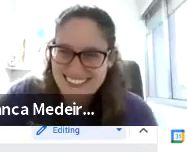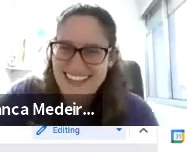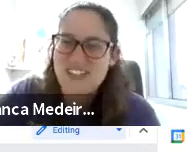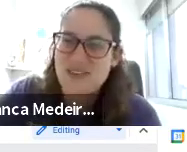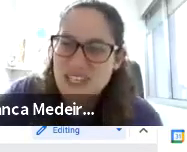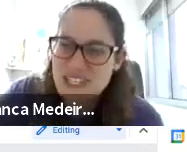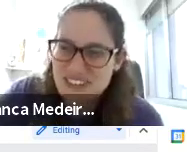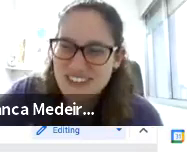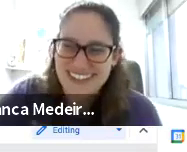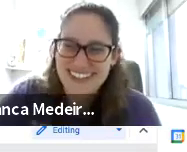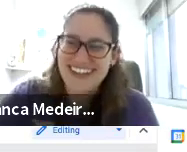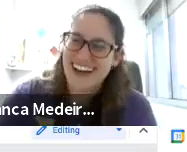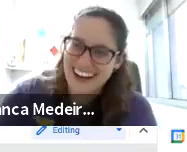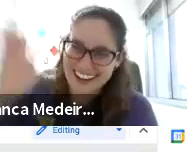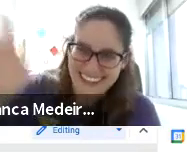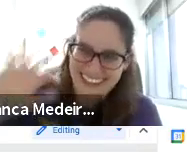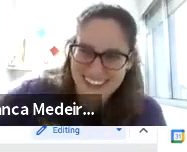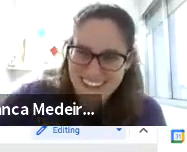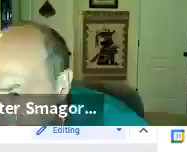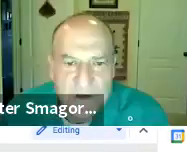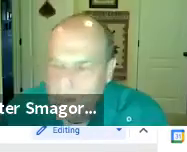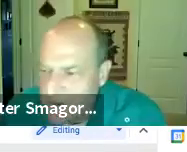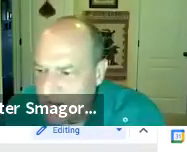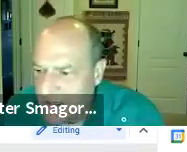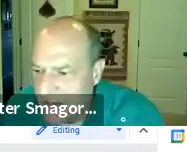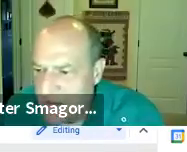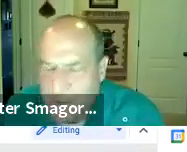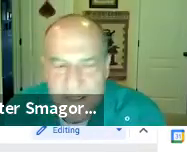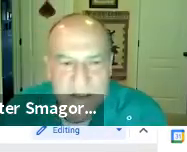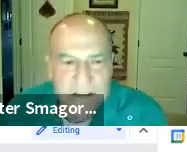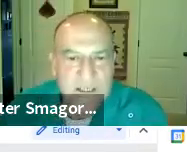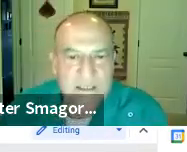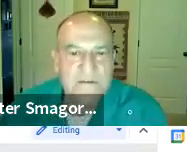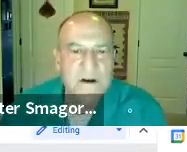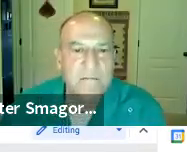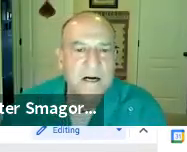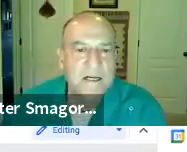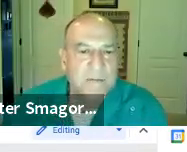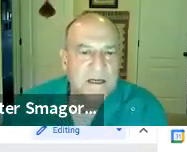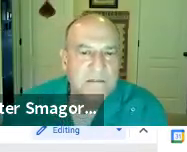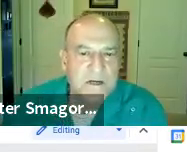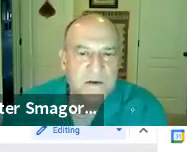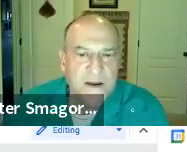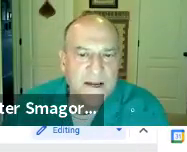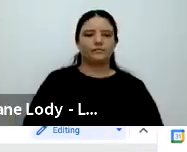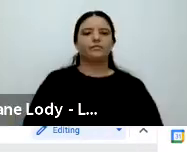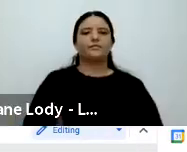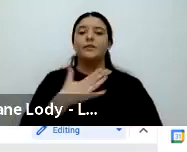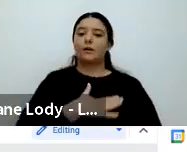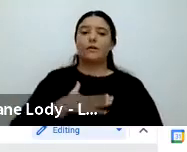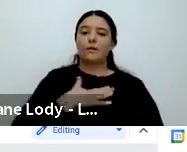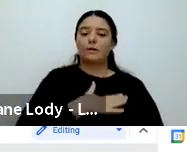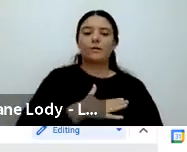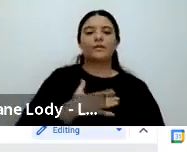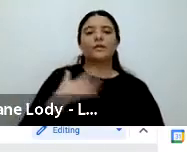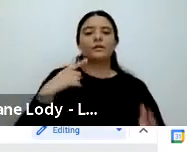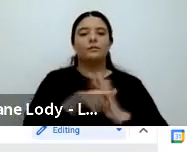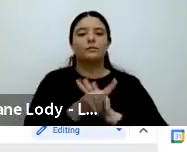madea dose is that right madea dose is that right. Yes. Okay. Yes, I appreciate this question for I appreciate this question very